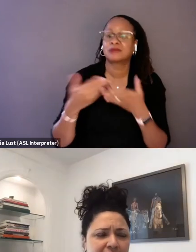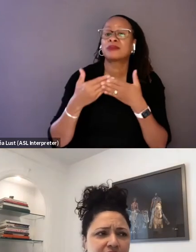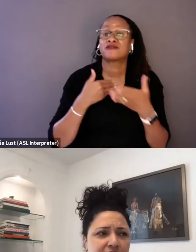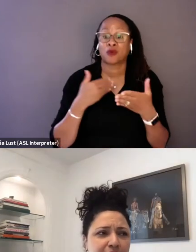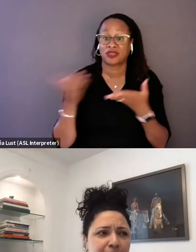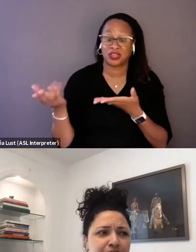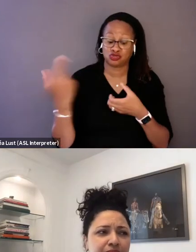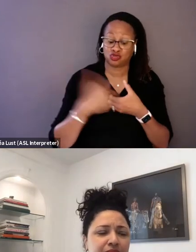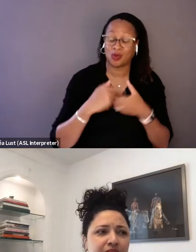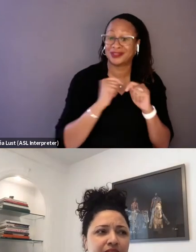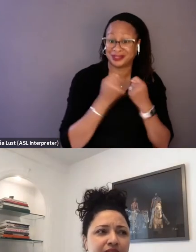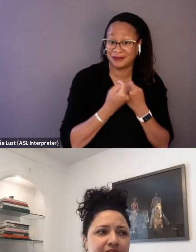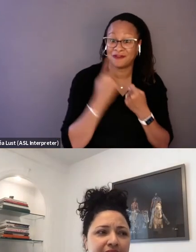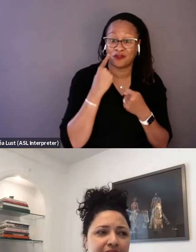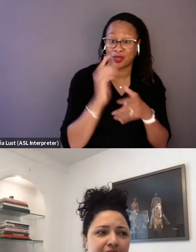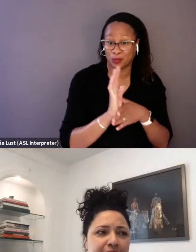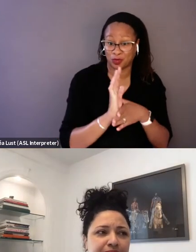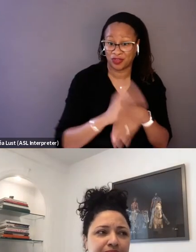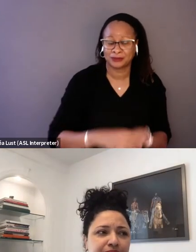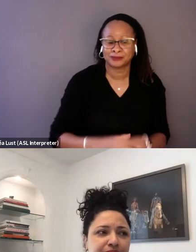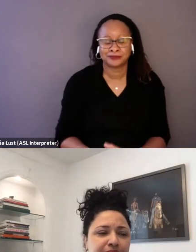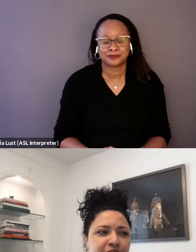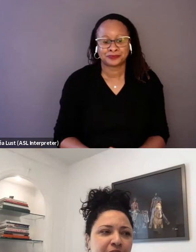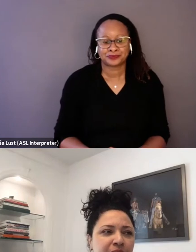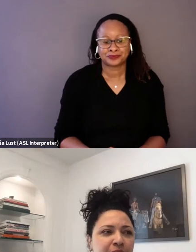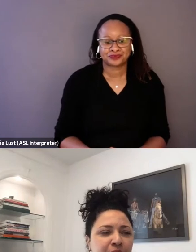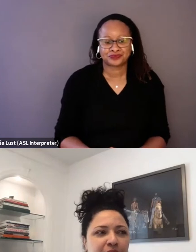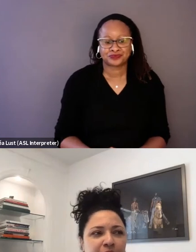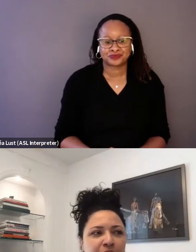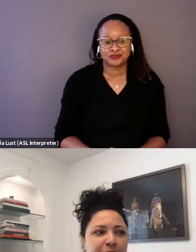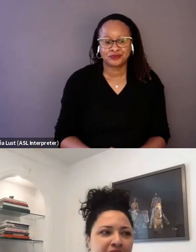And they, you know, we went back and forth from like